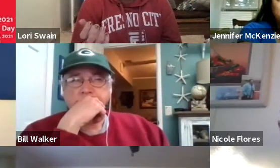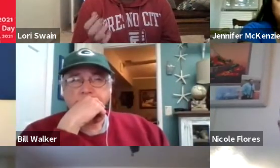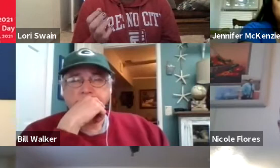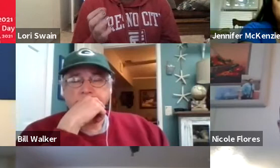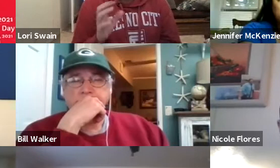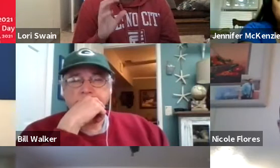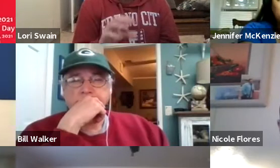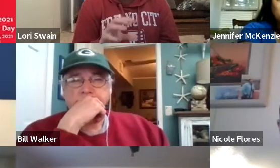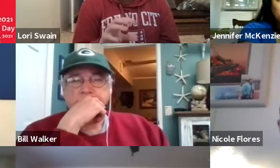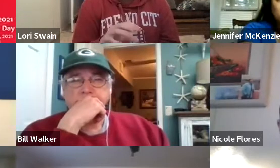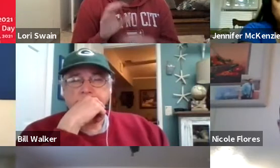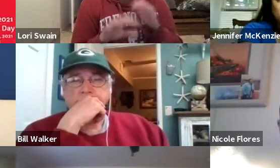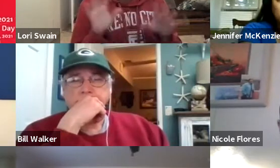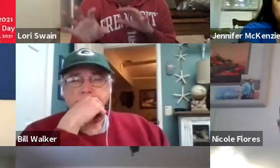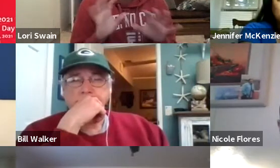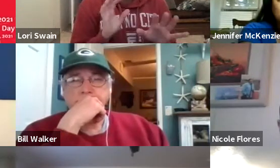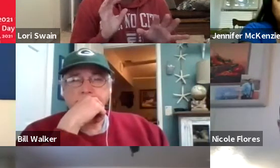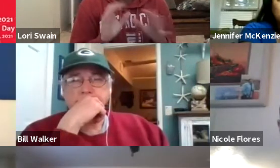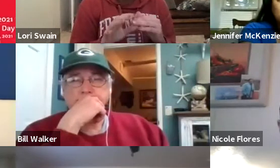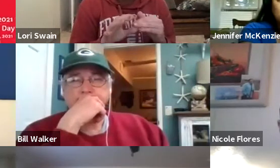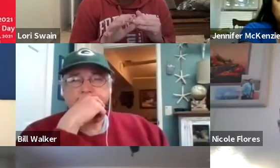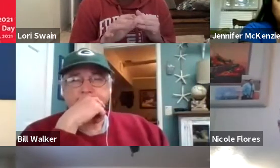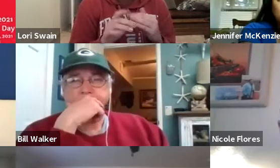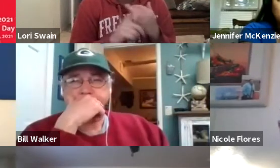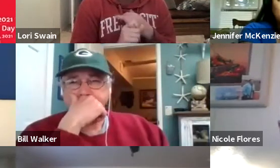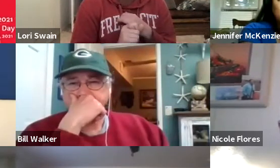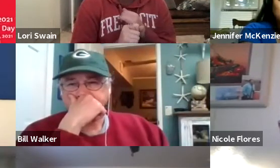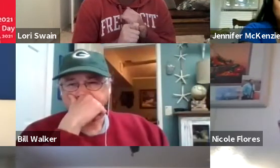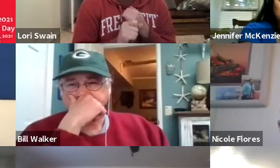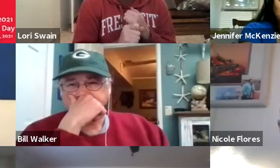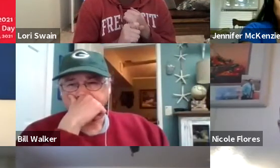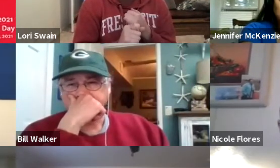that the students have residency within the college that they're taking the class. So we make sure that that's very clear to the